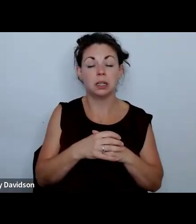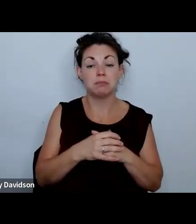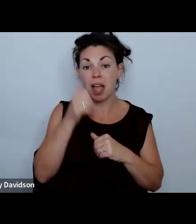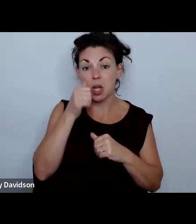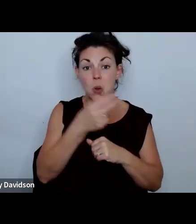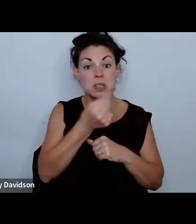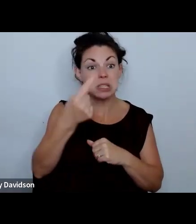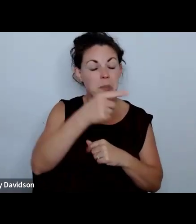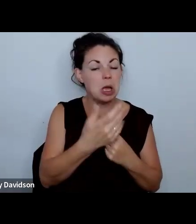scared off them.